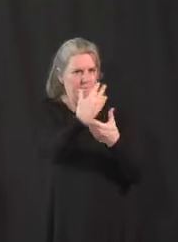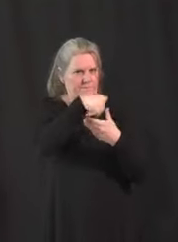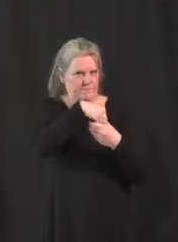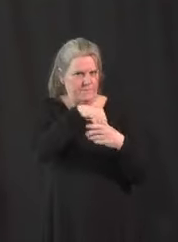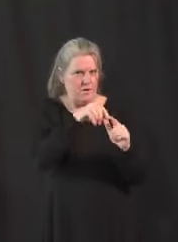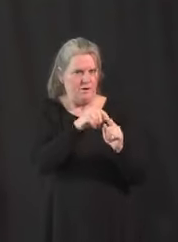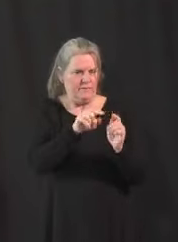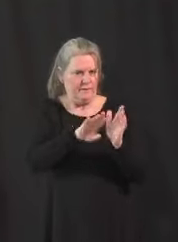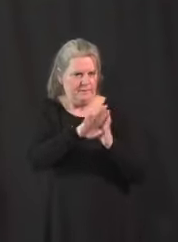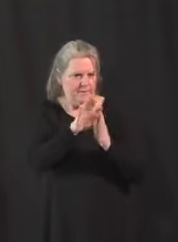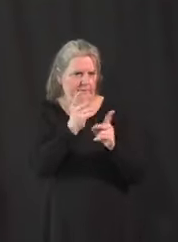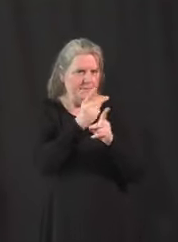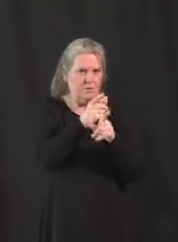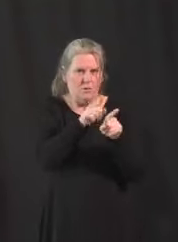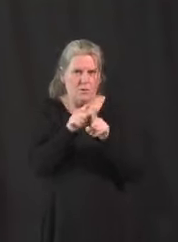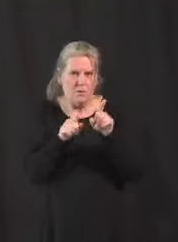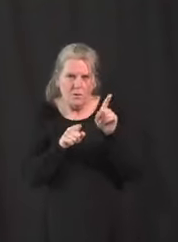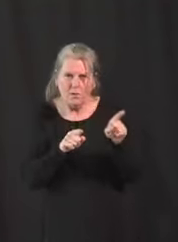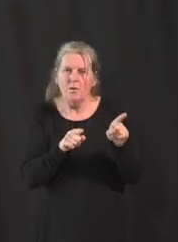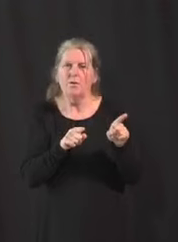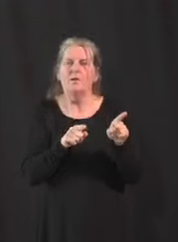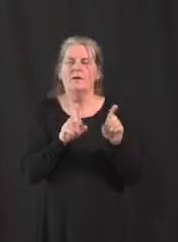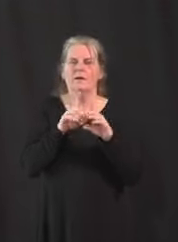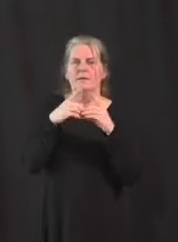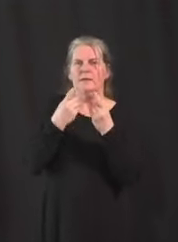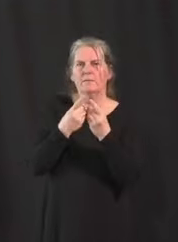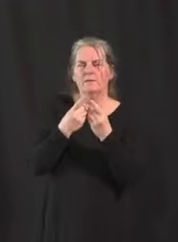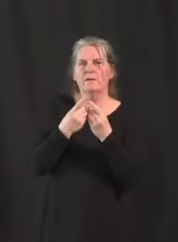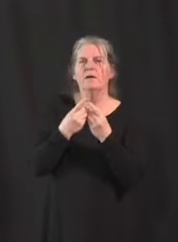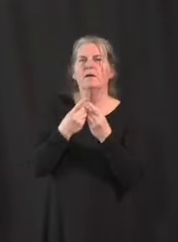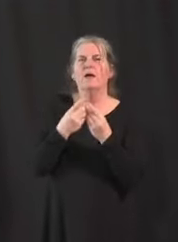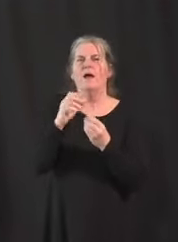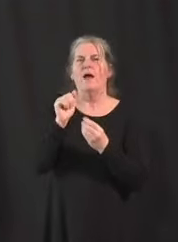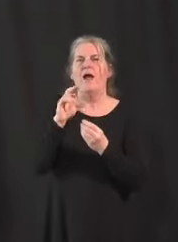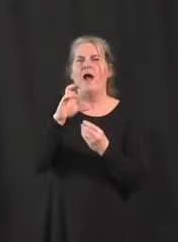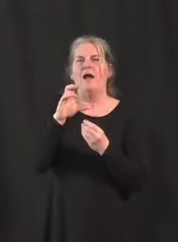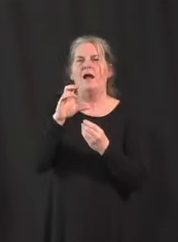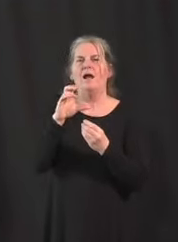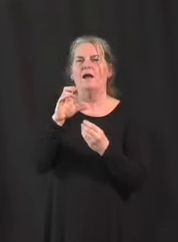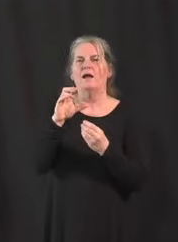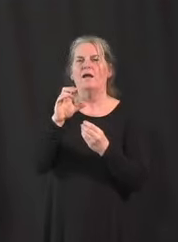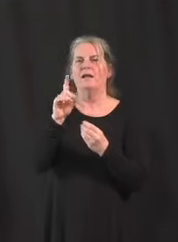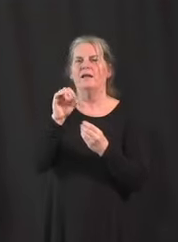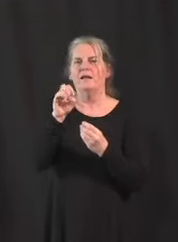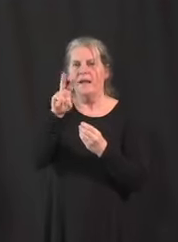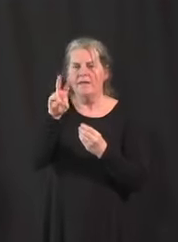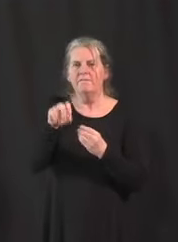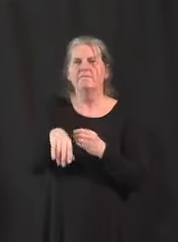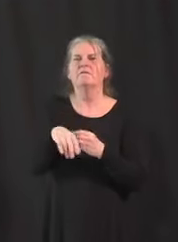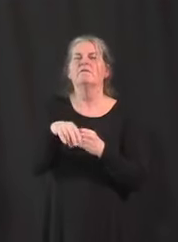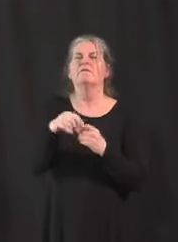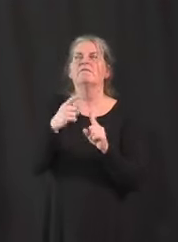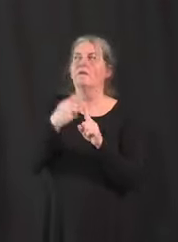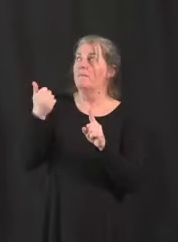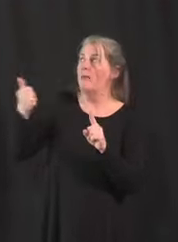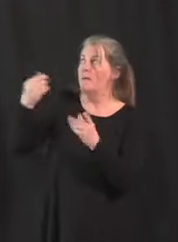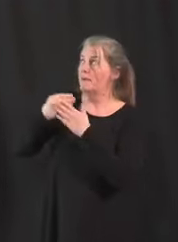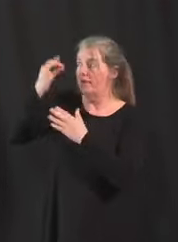IS THE DEPARTMENT OF ACDEV WHEN IT COMES TO CANNOR'S